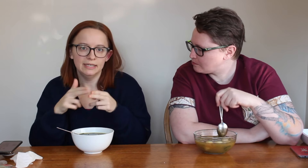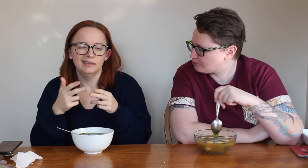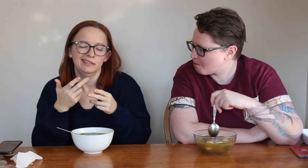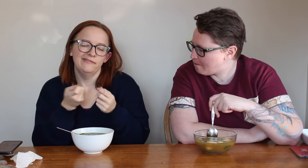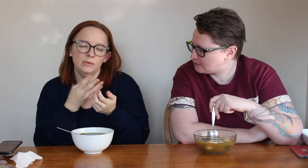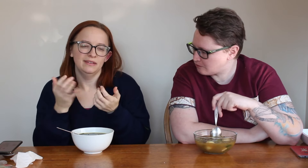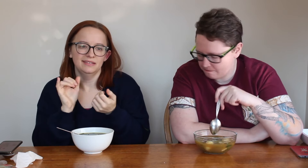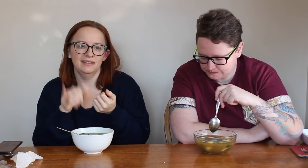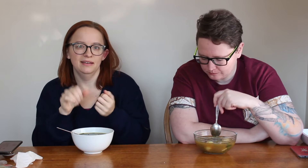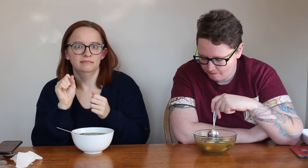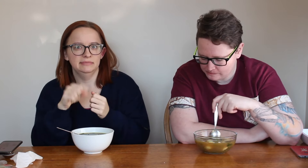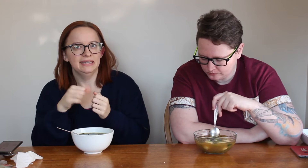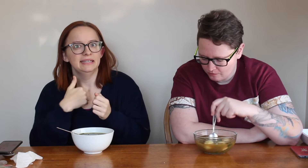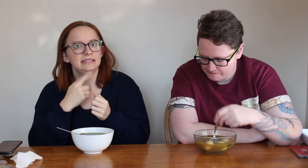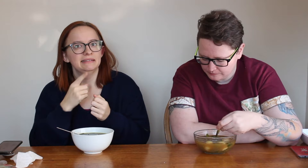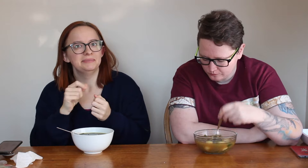And all these other things we had to do, I was a hot mess.